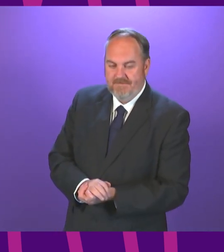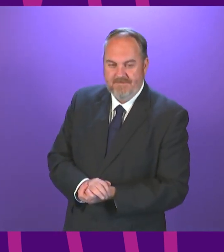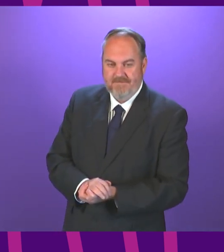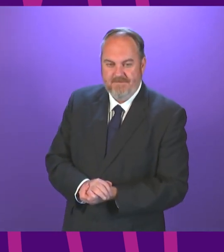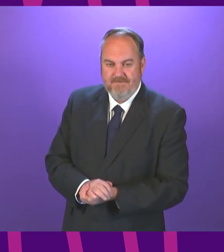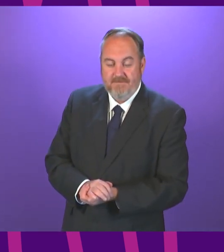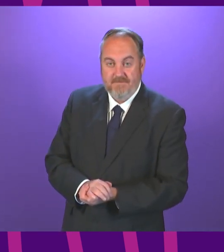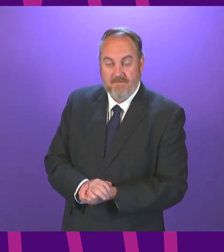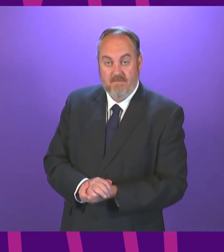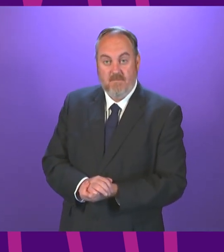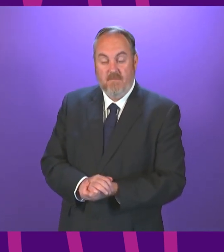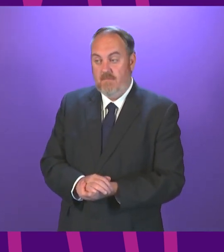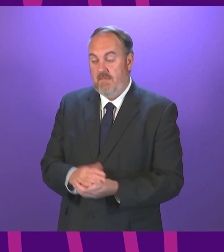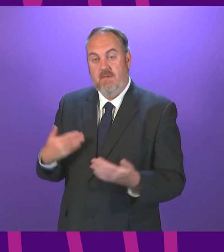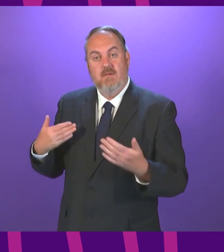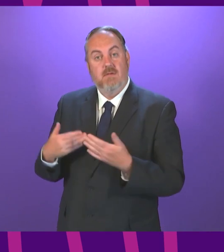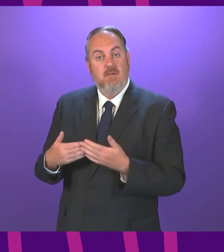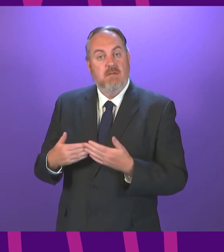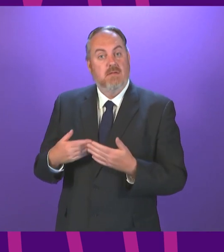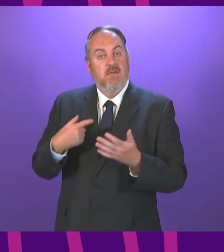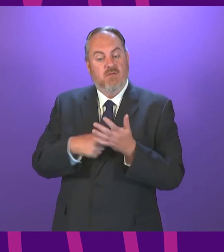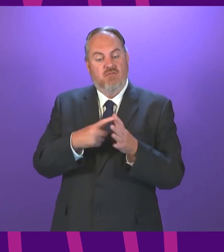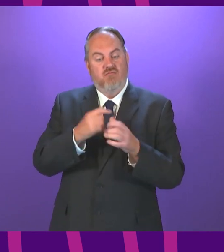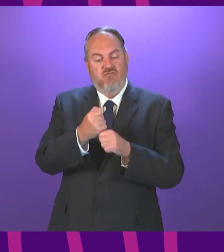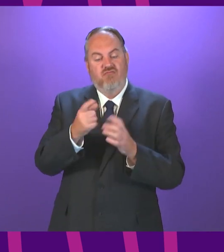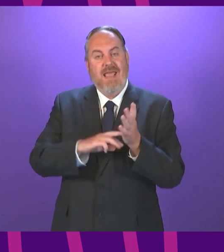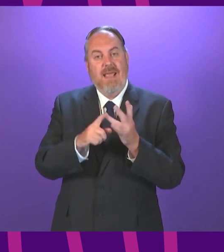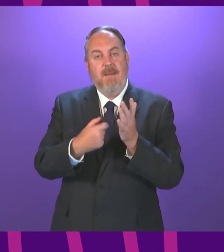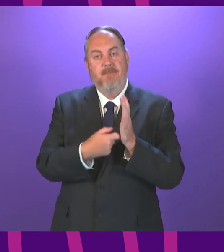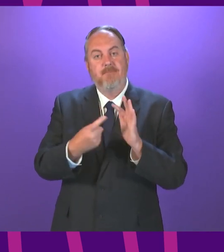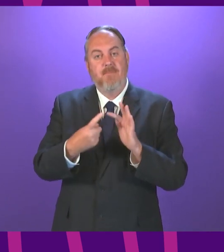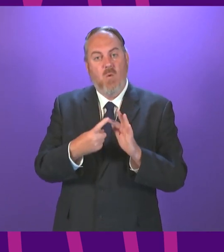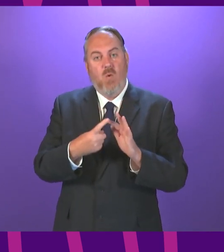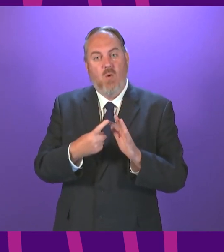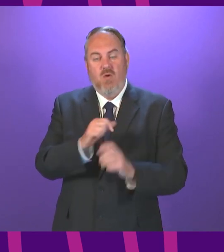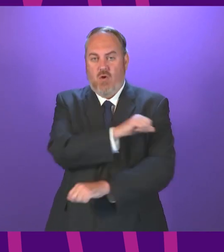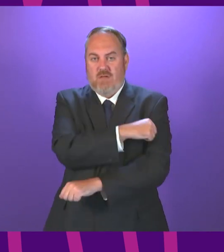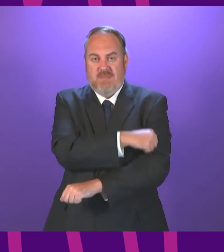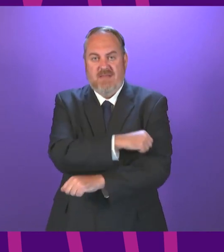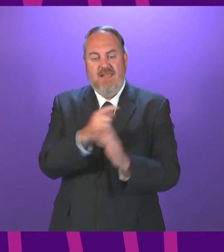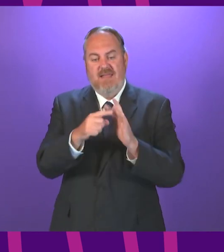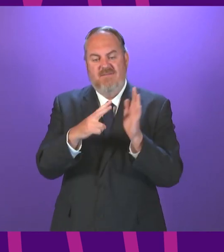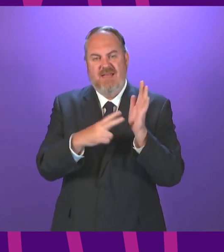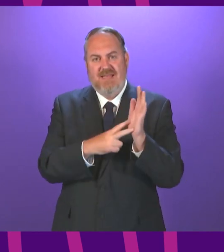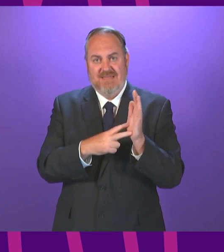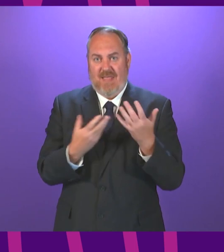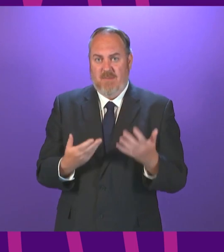Until today, Raigmore hospital in Inverness has been at code black status and has cancelled all non-elective surgery. That is partly because high numbers